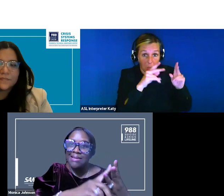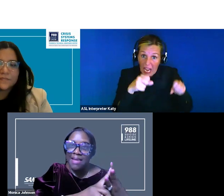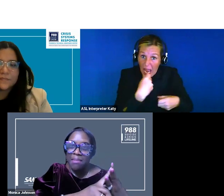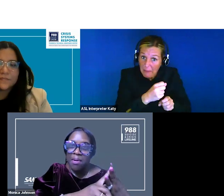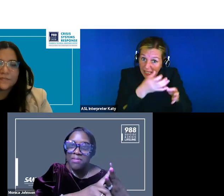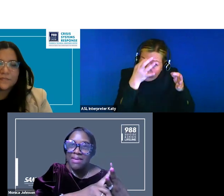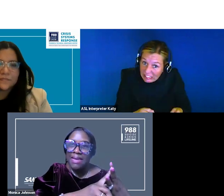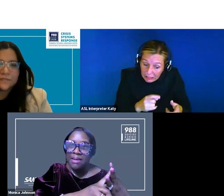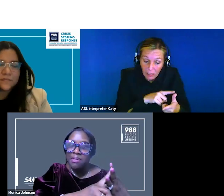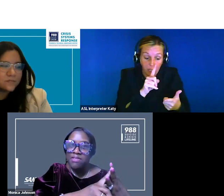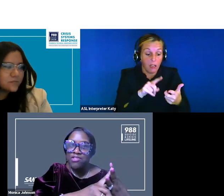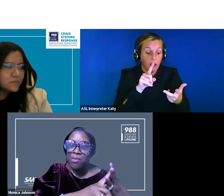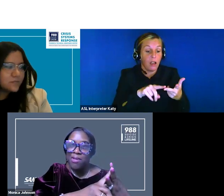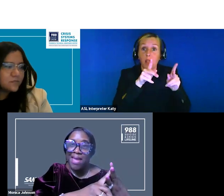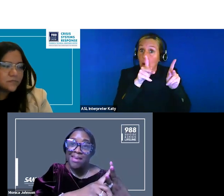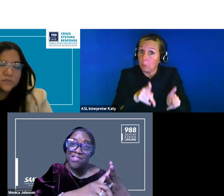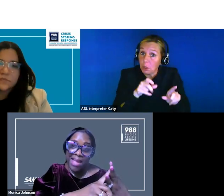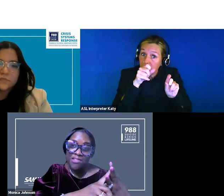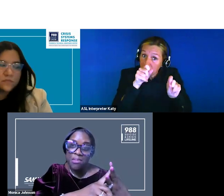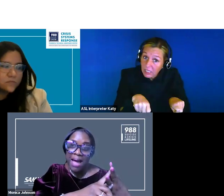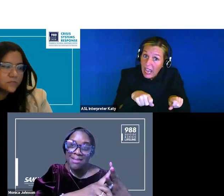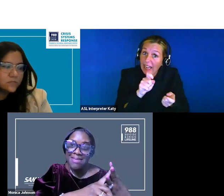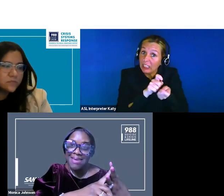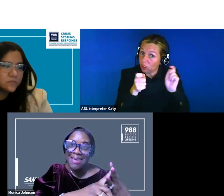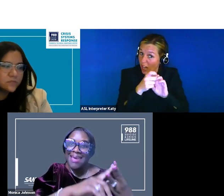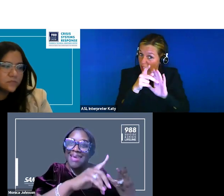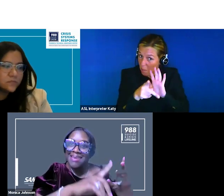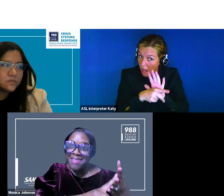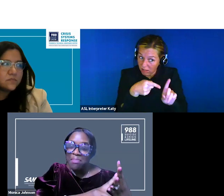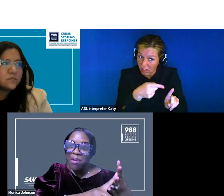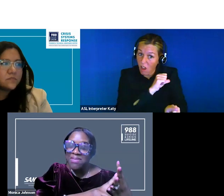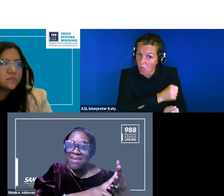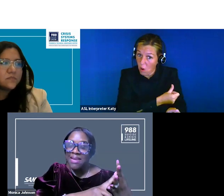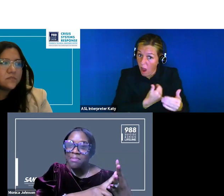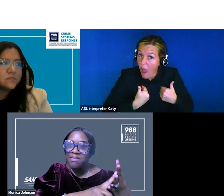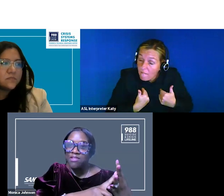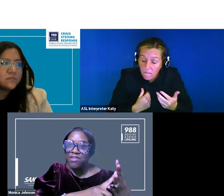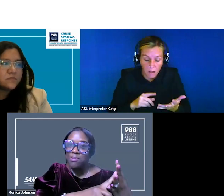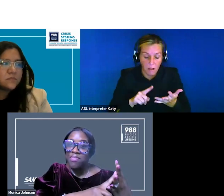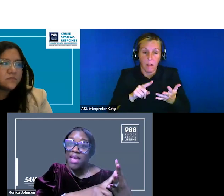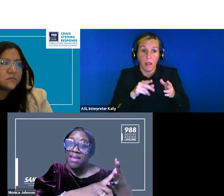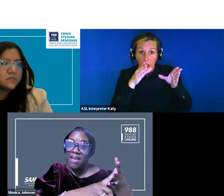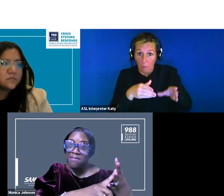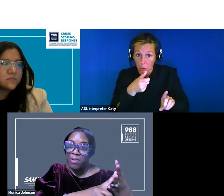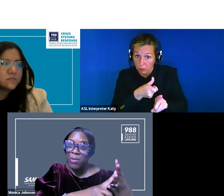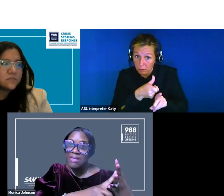Is that person in a position where they could change a policy? Is that person in a position where they can influence